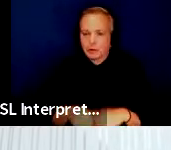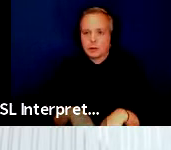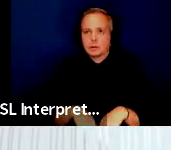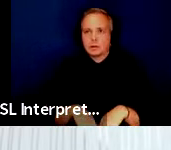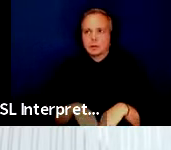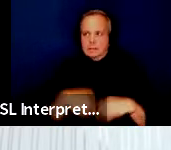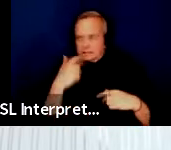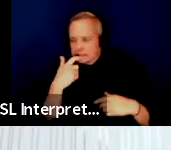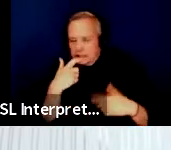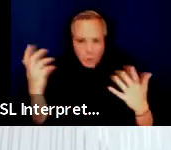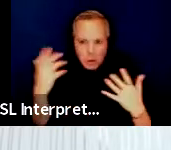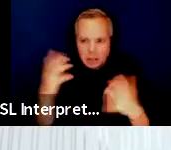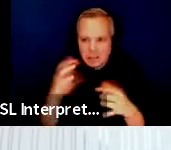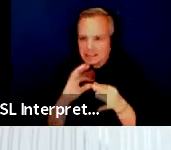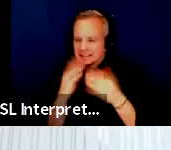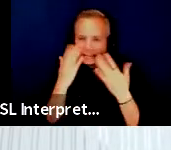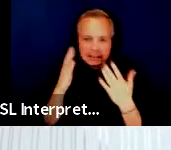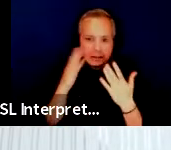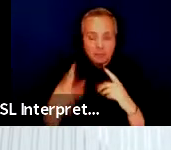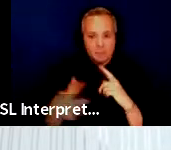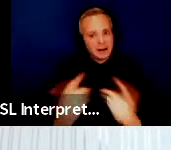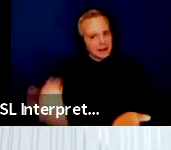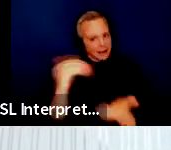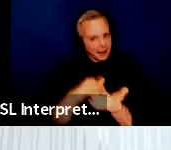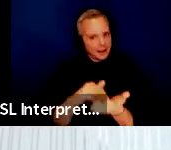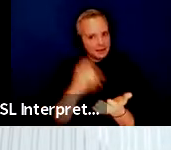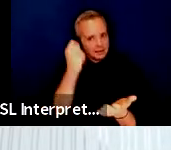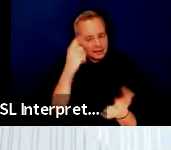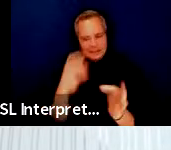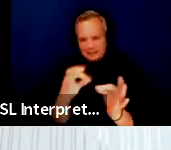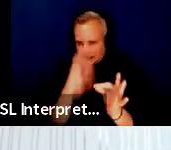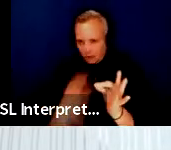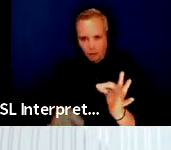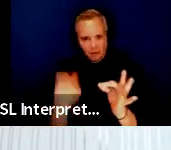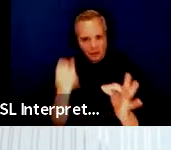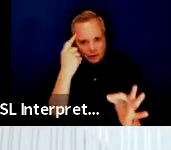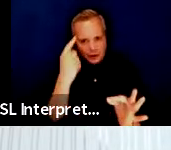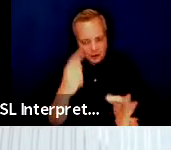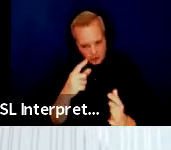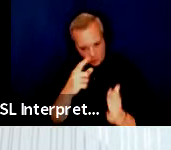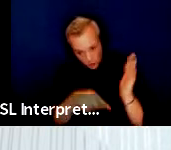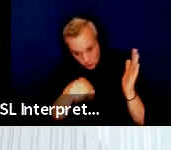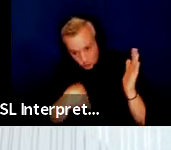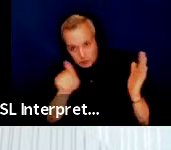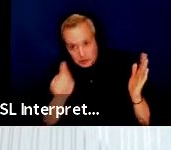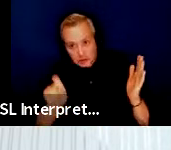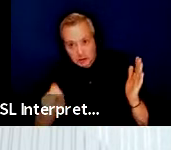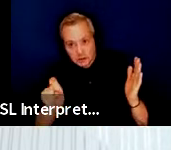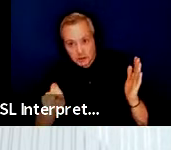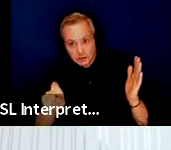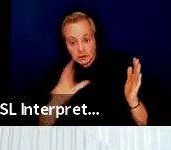AGAIN, ALL IT COULD TAKE IS A SIMPLE UNDERSTANDING OF PEOPLE'S NEEDS AND SOME EDUCATION AND AWARENESS.